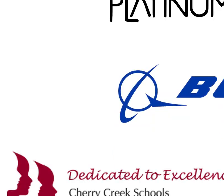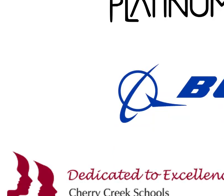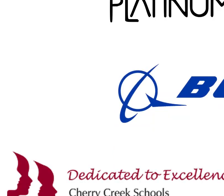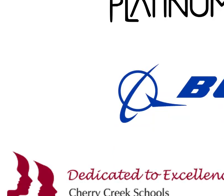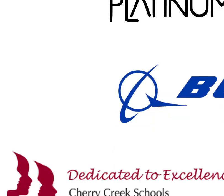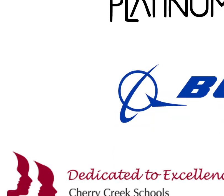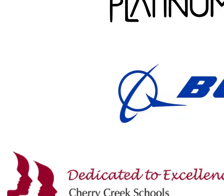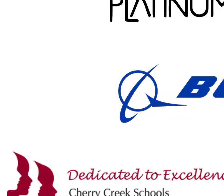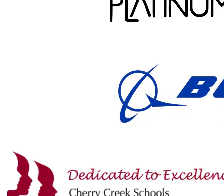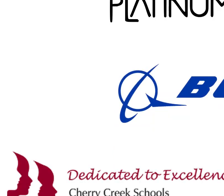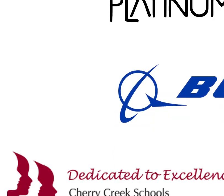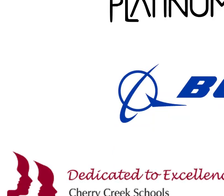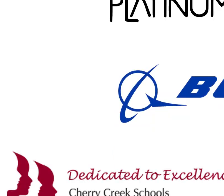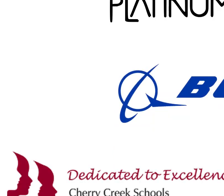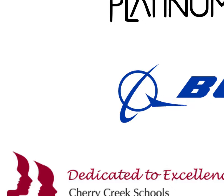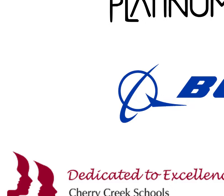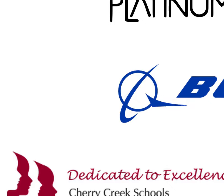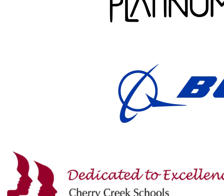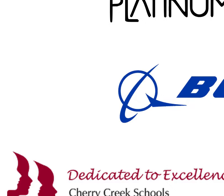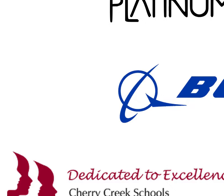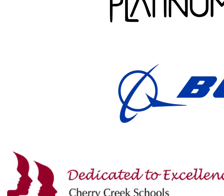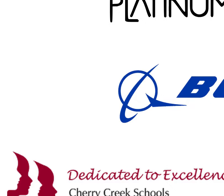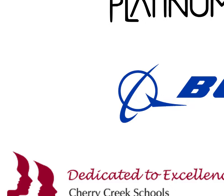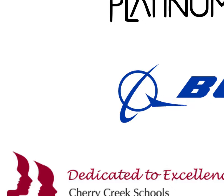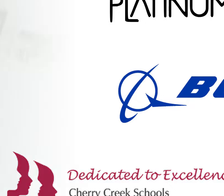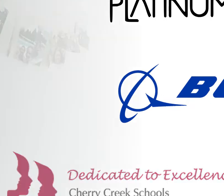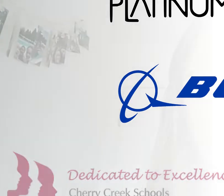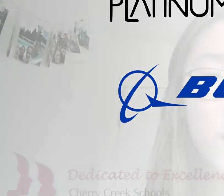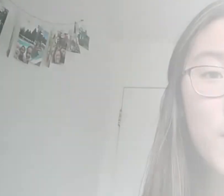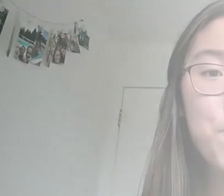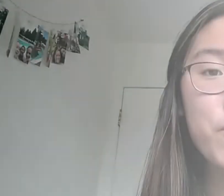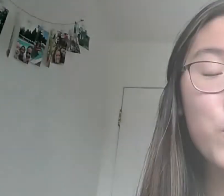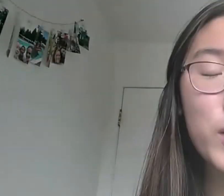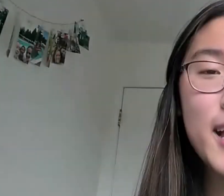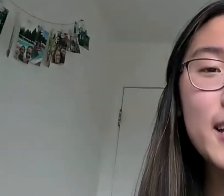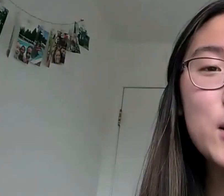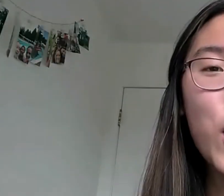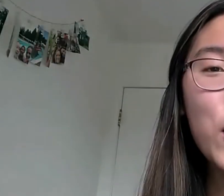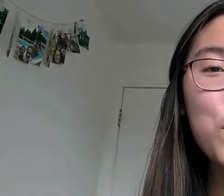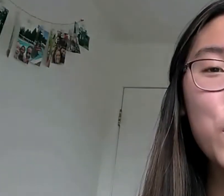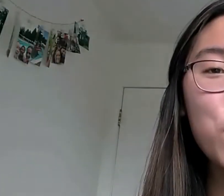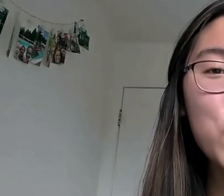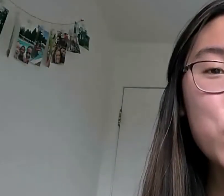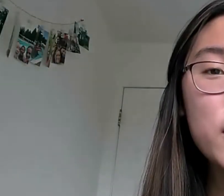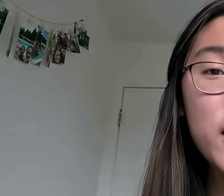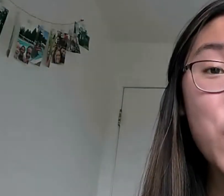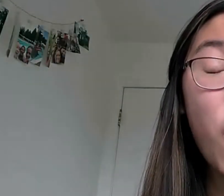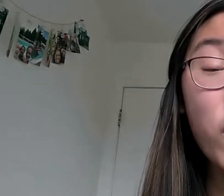cherry creek schools and colorado state university we're excited to welcome to the virtual stage our